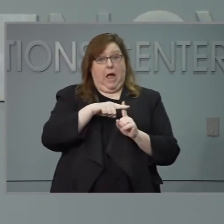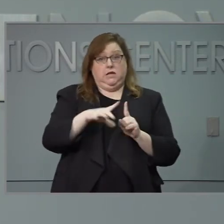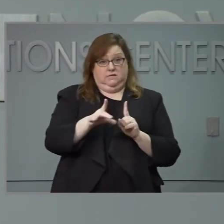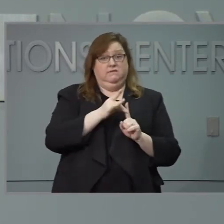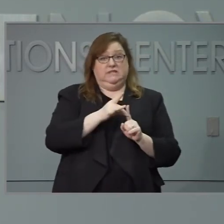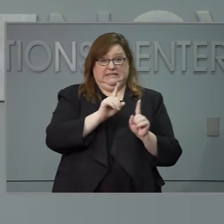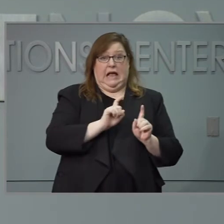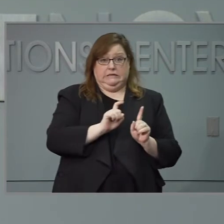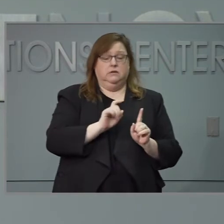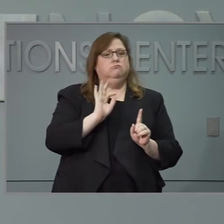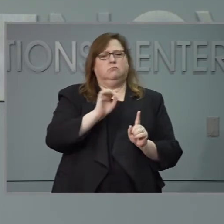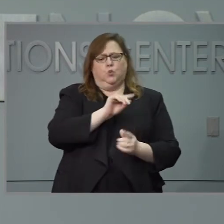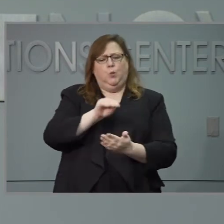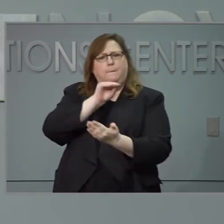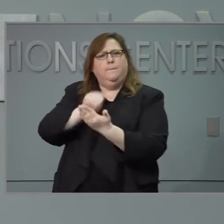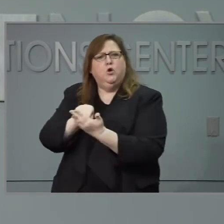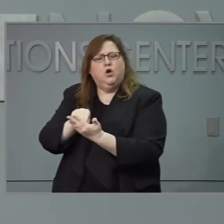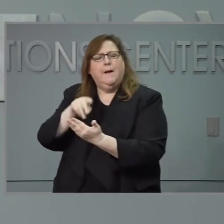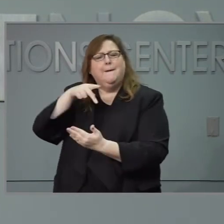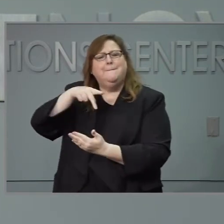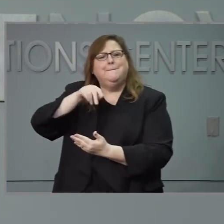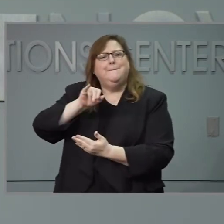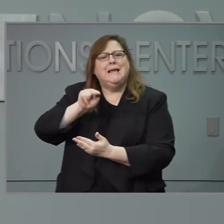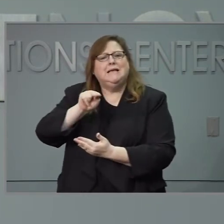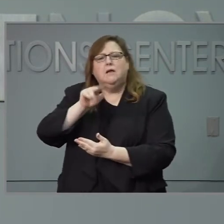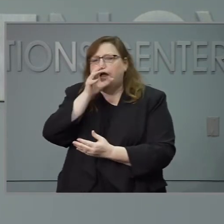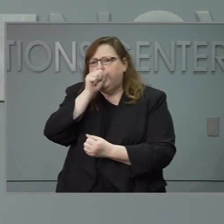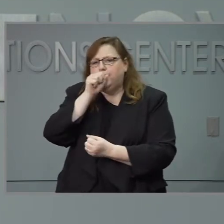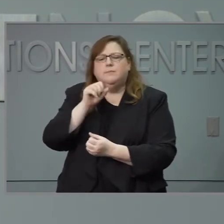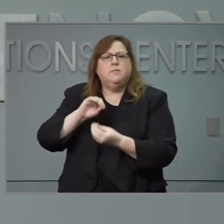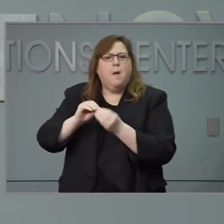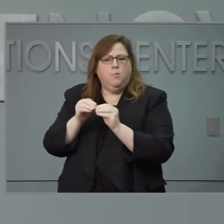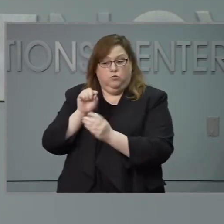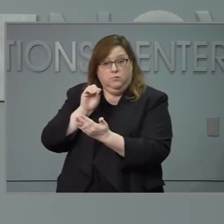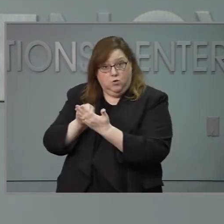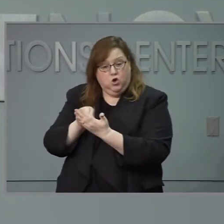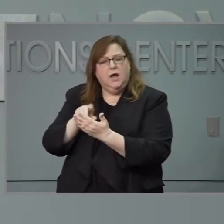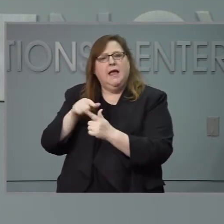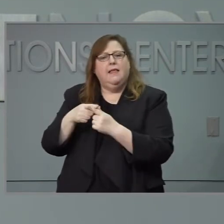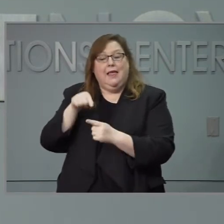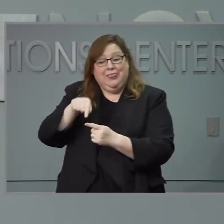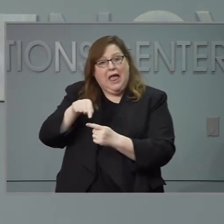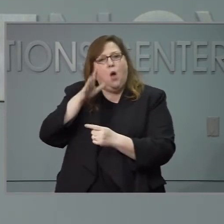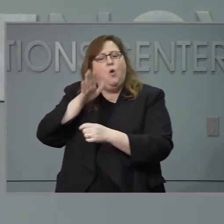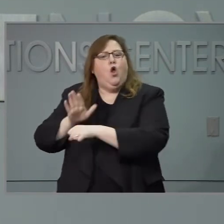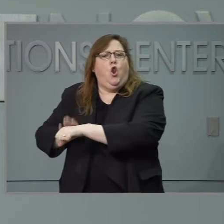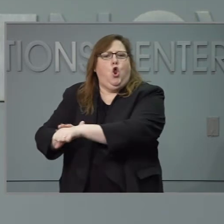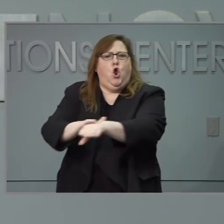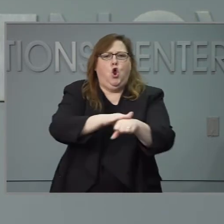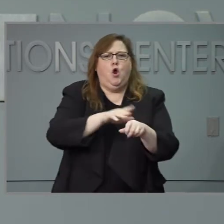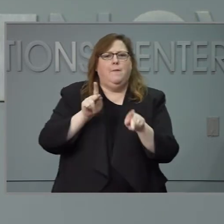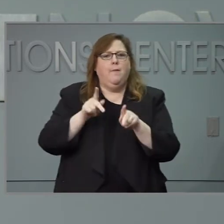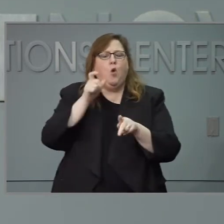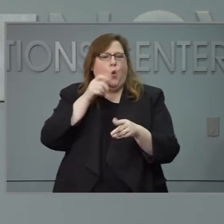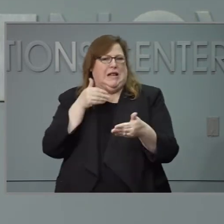CON SUS DIRECTORES, LOS NIÑOS TIENEN QUE VOLVER A CLASE, QUE LOS MAESTROS Y DIRECTORES TOMEN DECISIÓN, PERO LOS PADRES Y